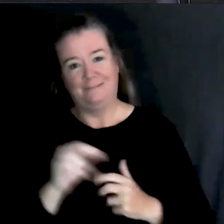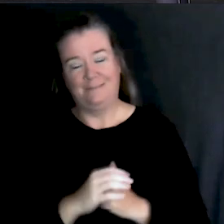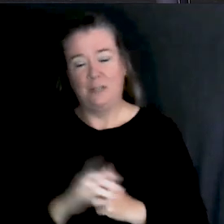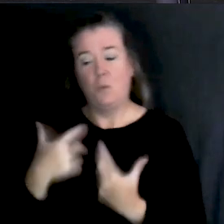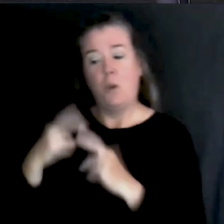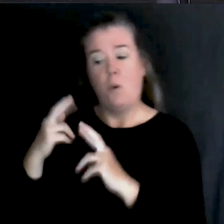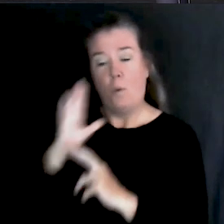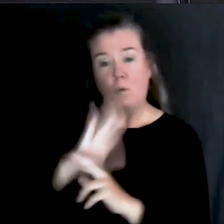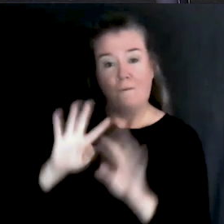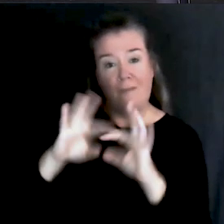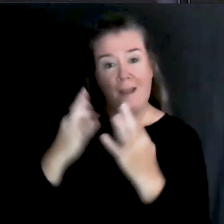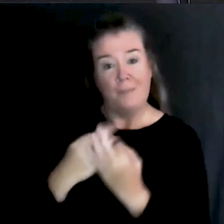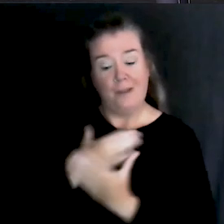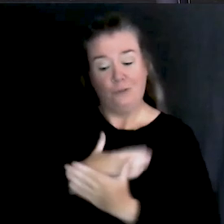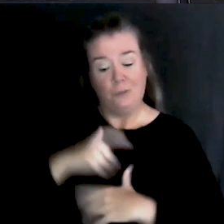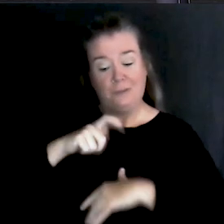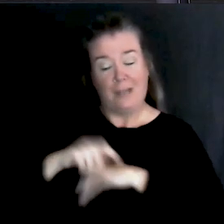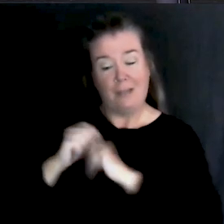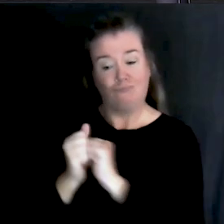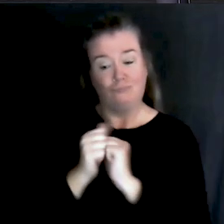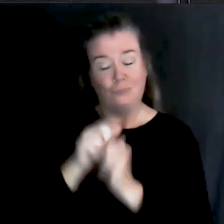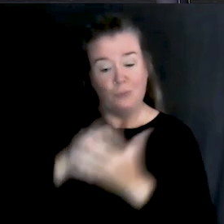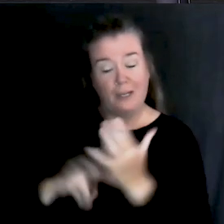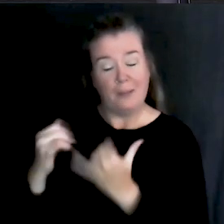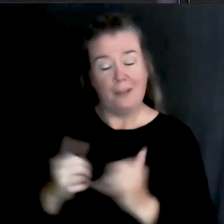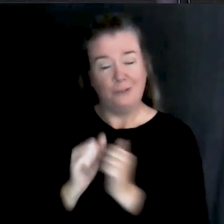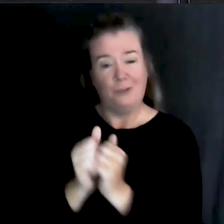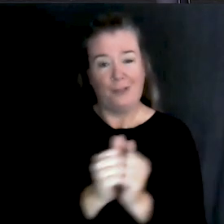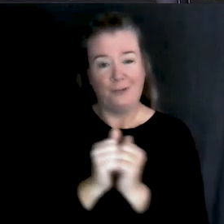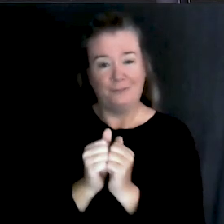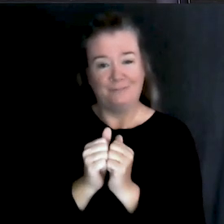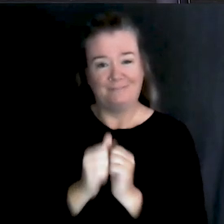AMANDA SCHNEIDER >> We hope your family enjoys the time spent reading and playing together.